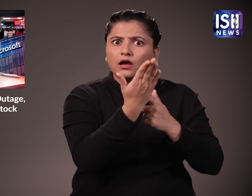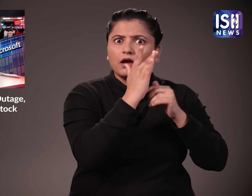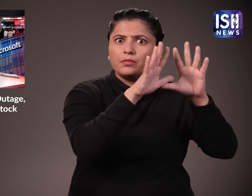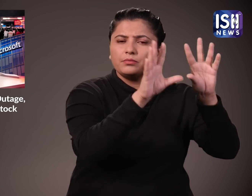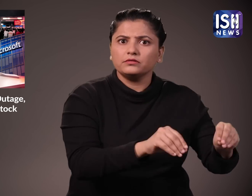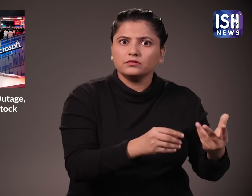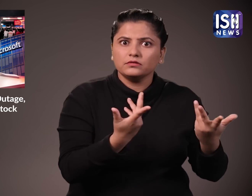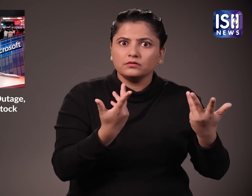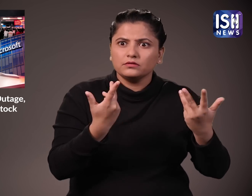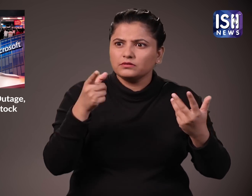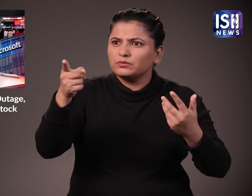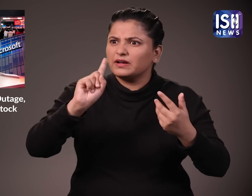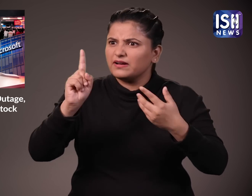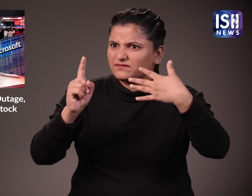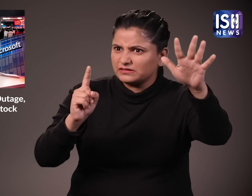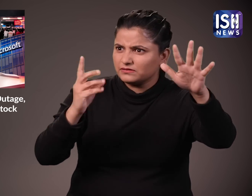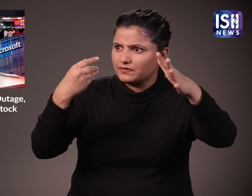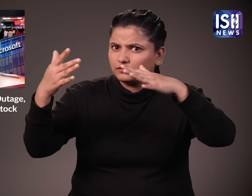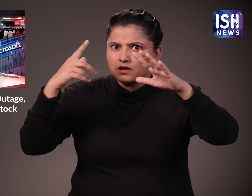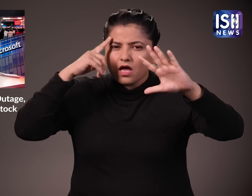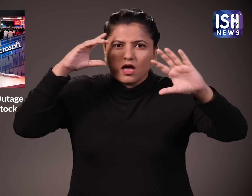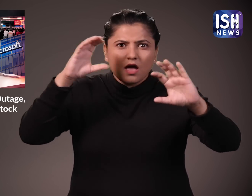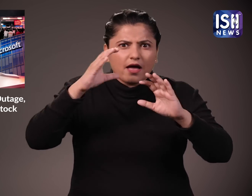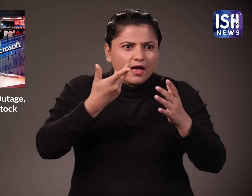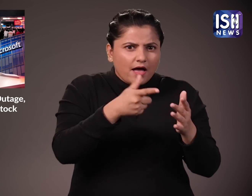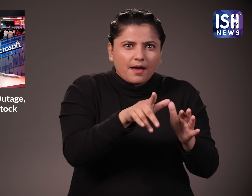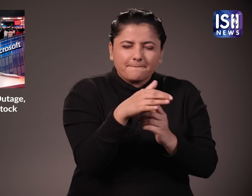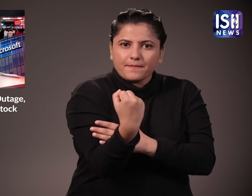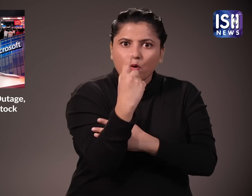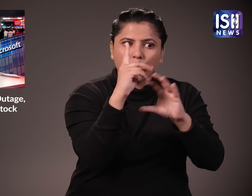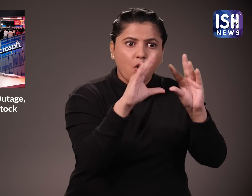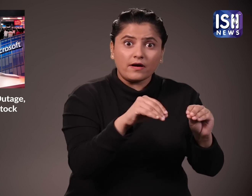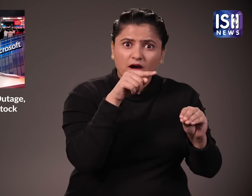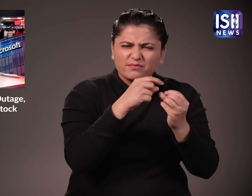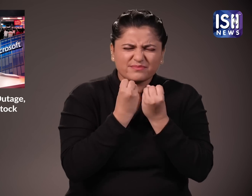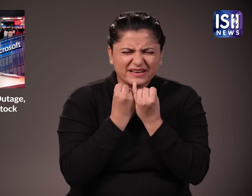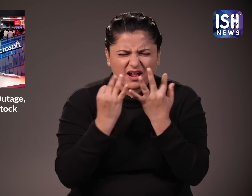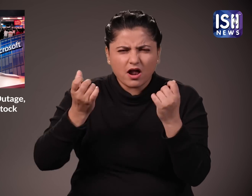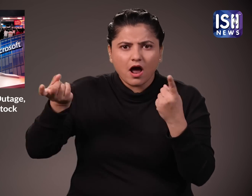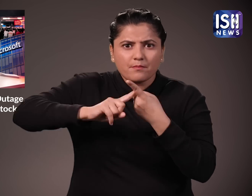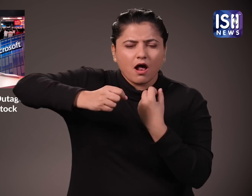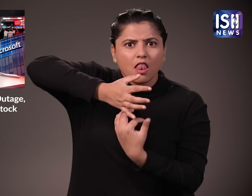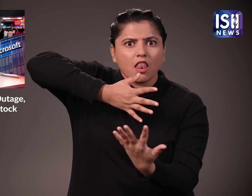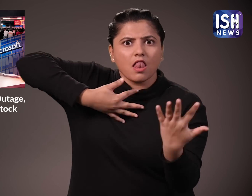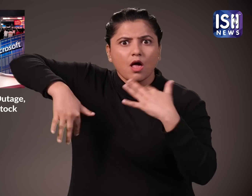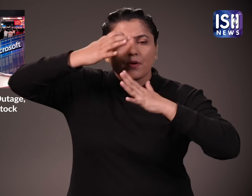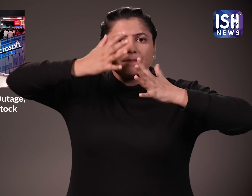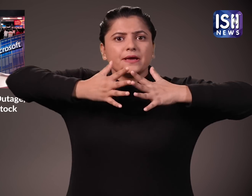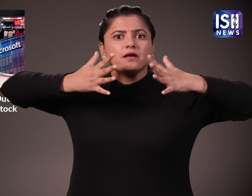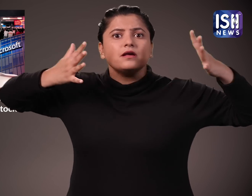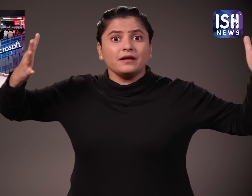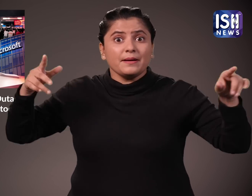However, due to the outage, there was a huge chaos at the airports.